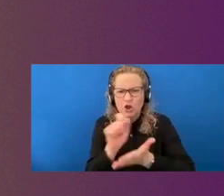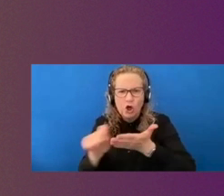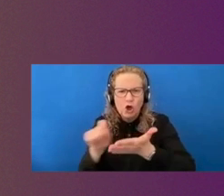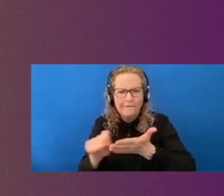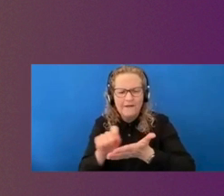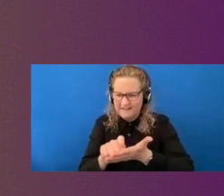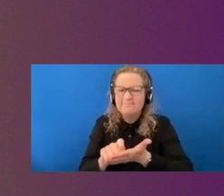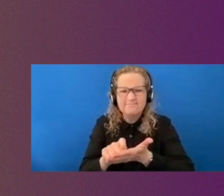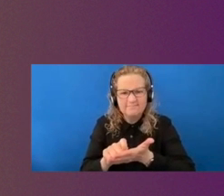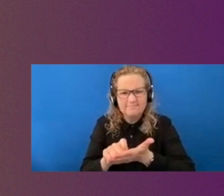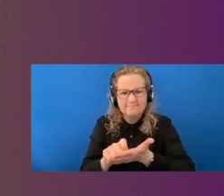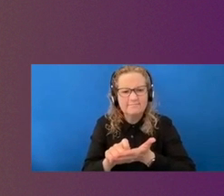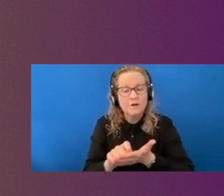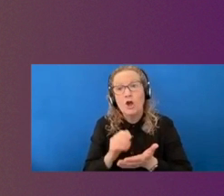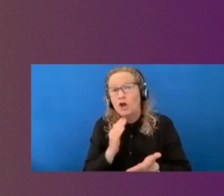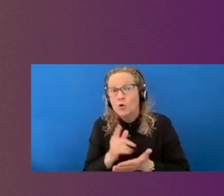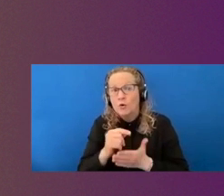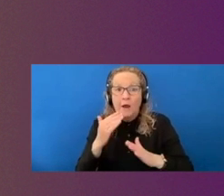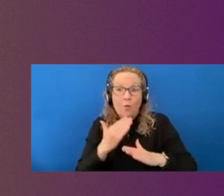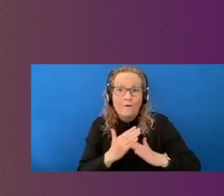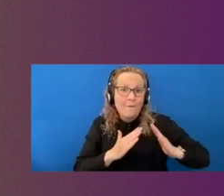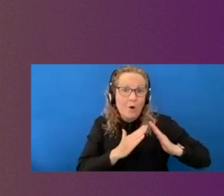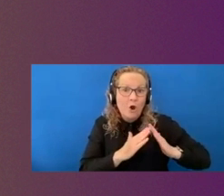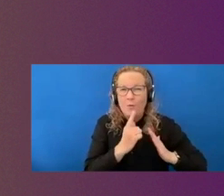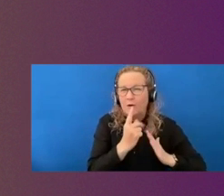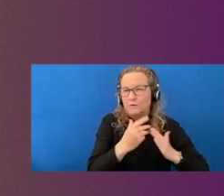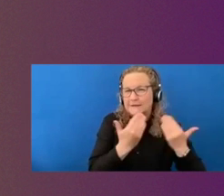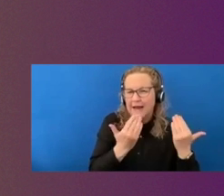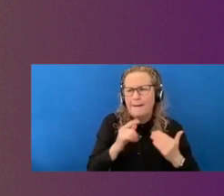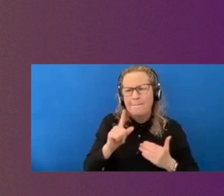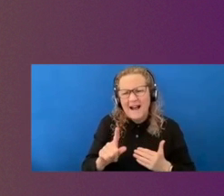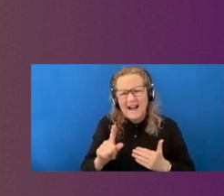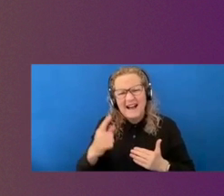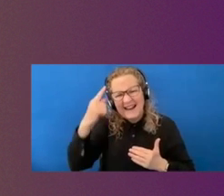from home one to two days but there's still that expectation that nine to five in the office again